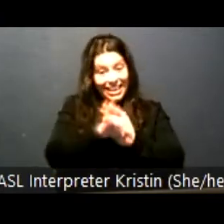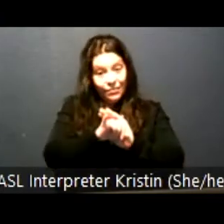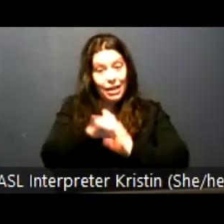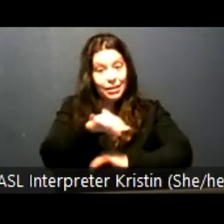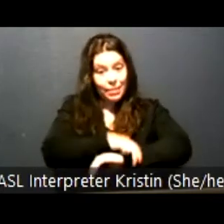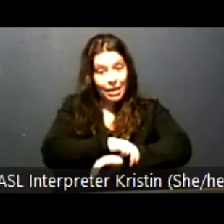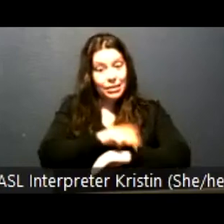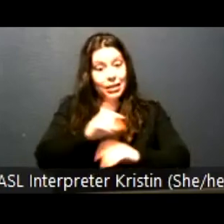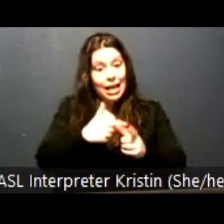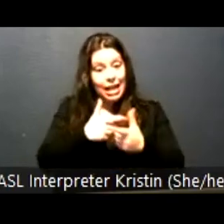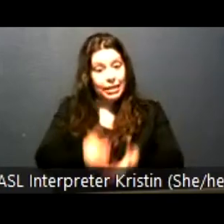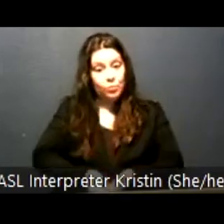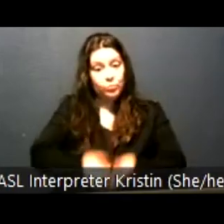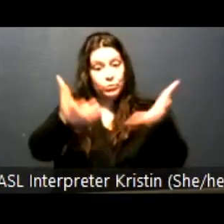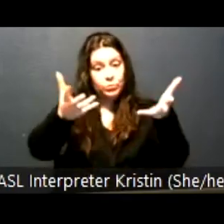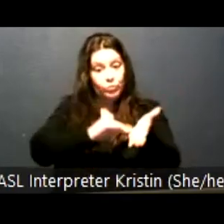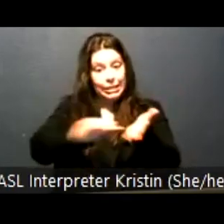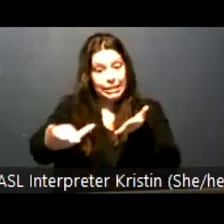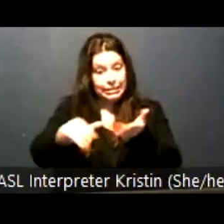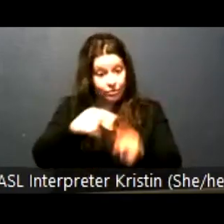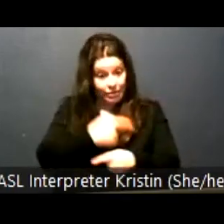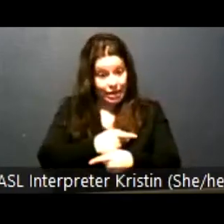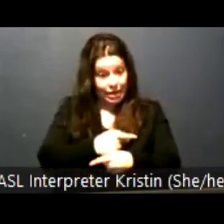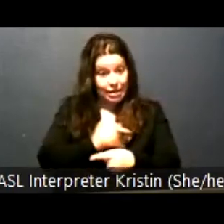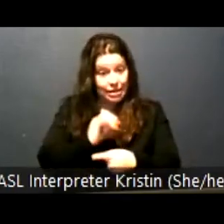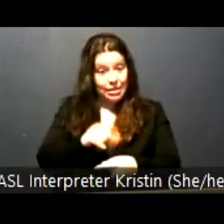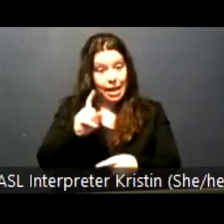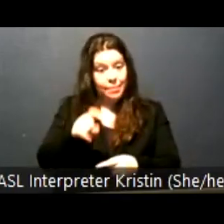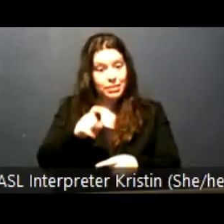then releasing them after as well. That must be such an incredible moment from start to finish.